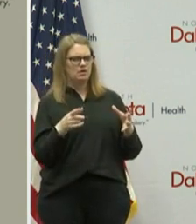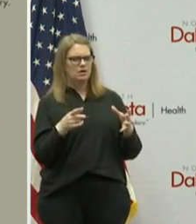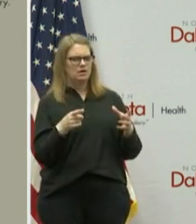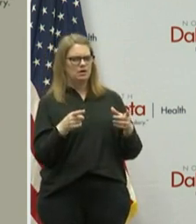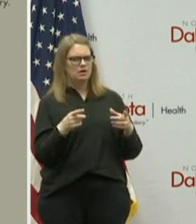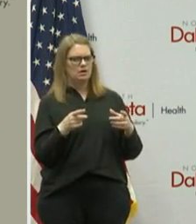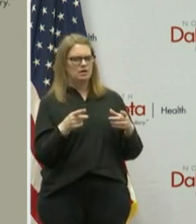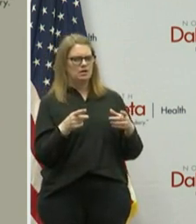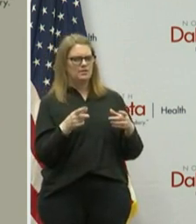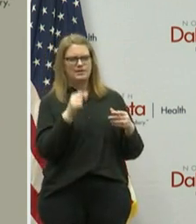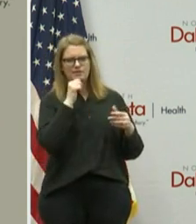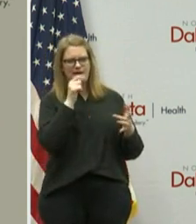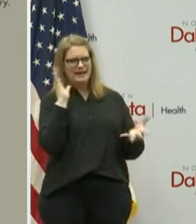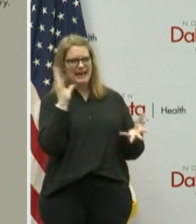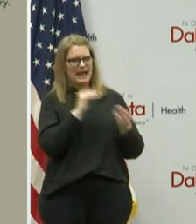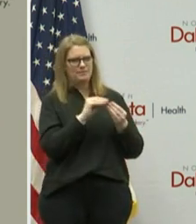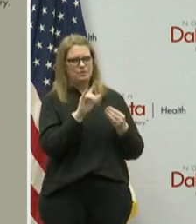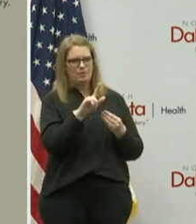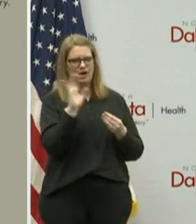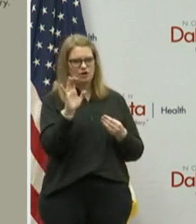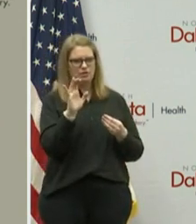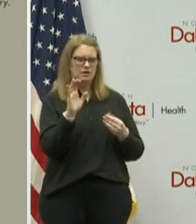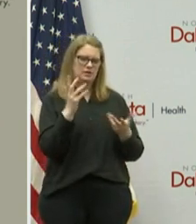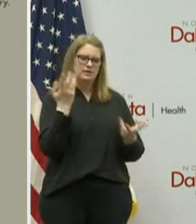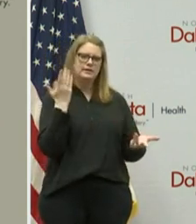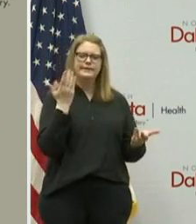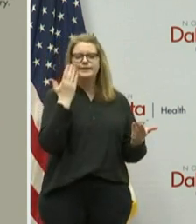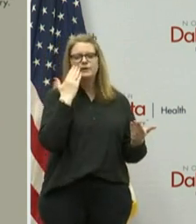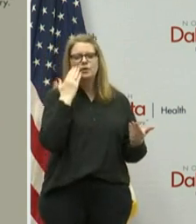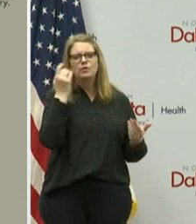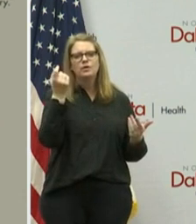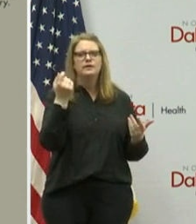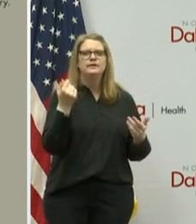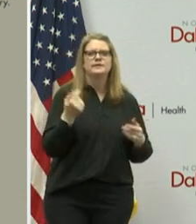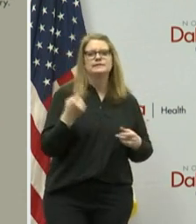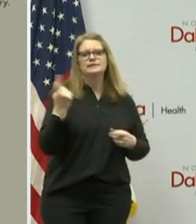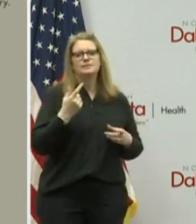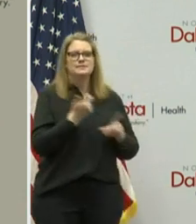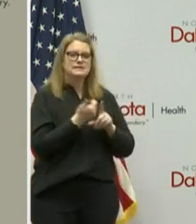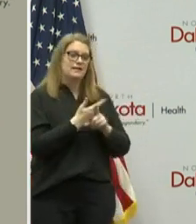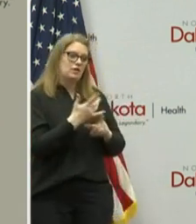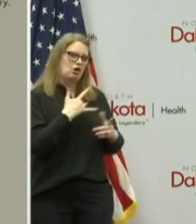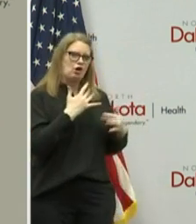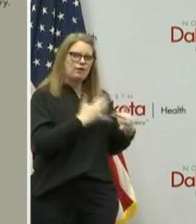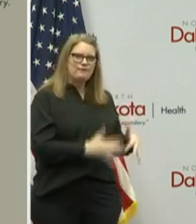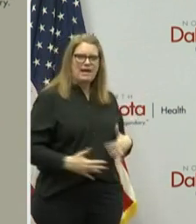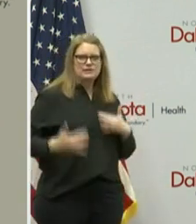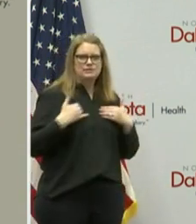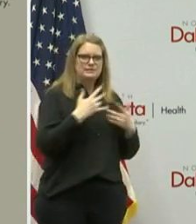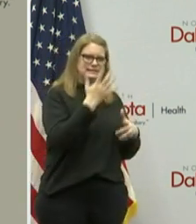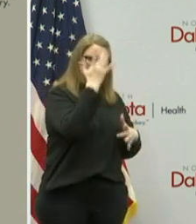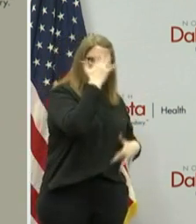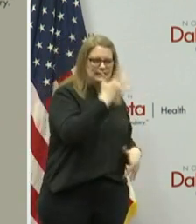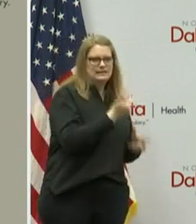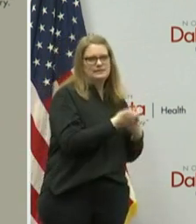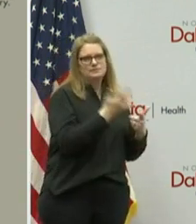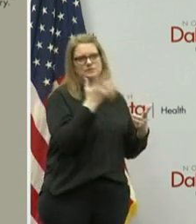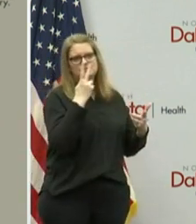NORTH DAKOTANS THAT ARE AGE 65 WITH A LARGE NUMBER OF POPULATION, THE NUMBERS WON'T ADD UP TO WOULDN'T, BECAUSE